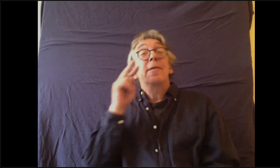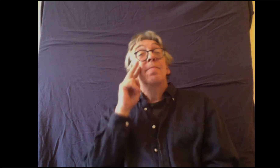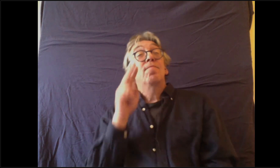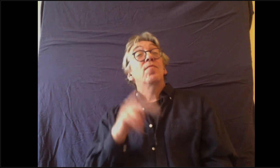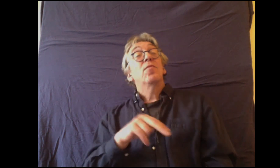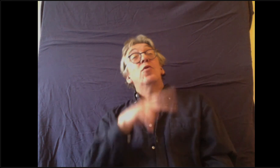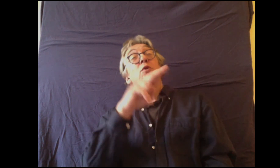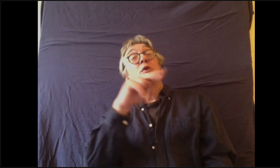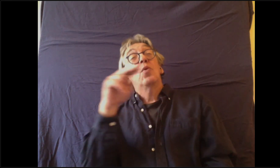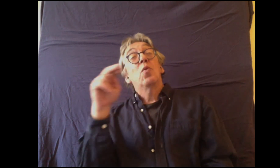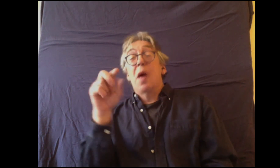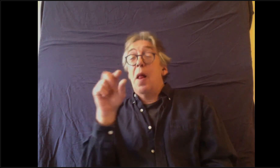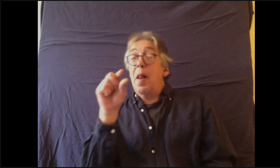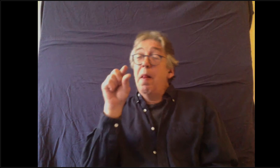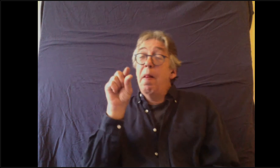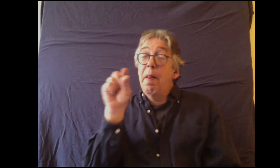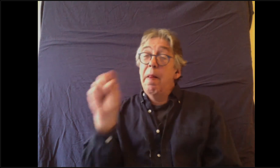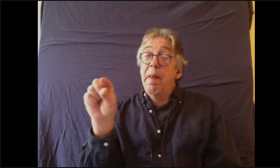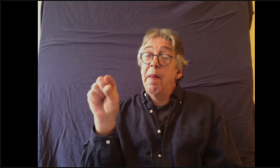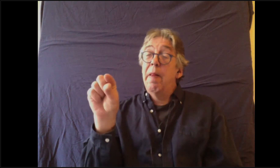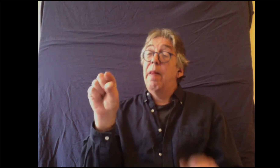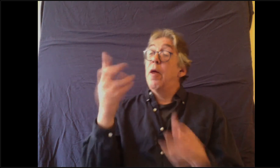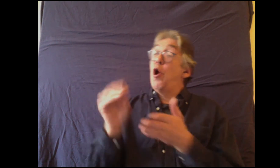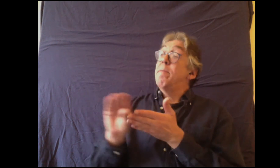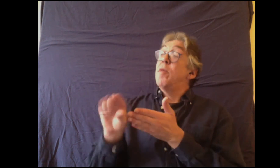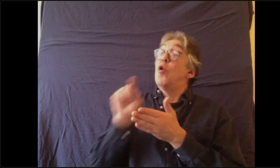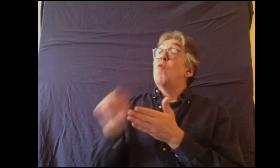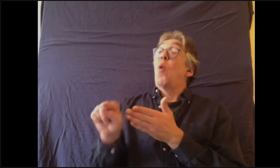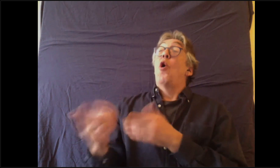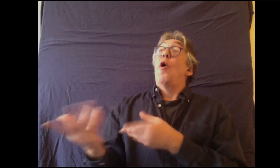into inclusive development for one reason or the other.